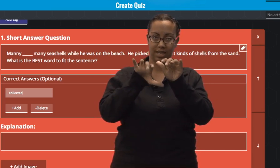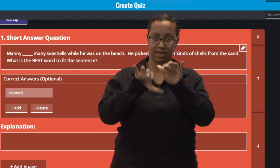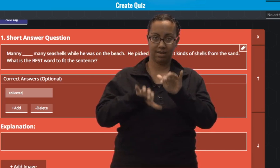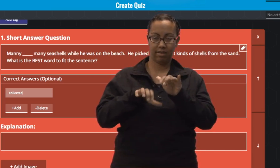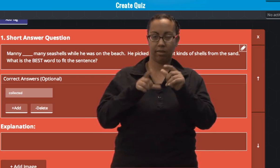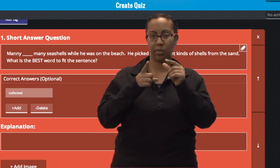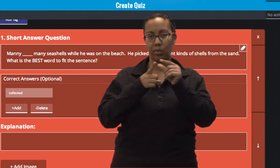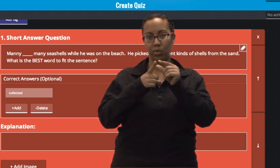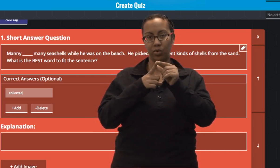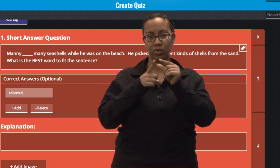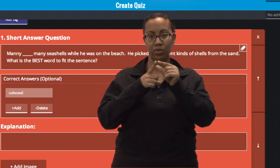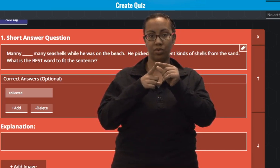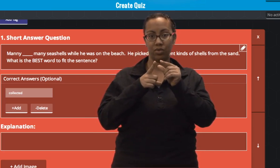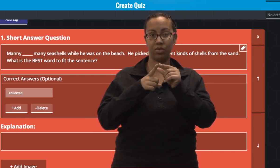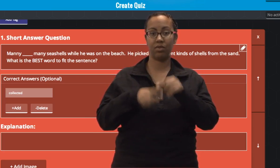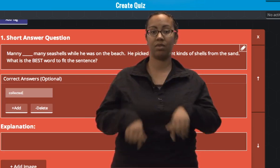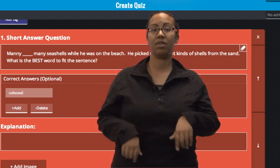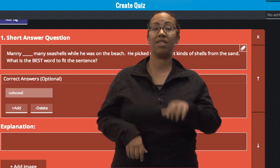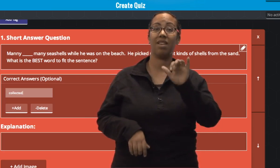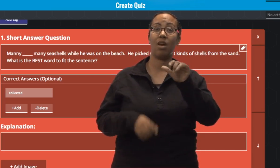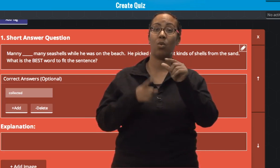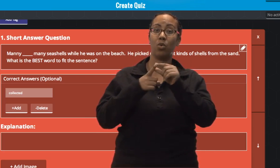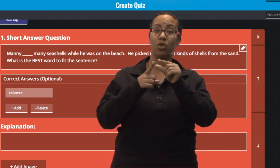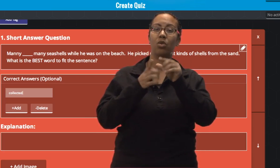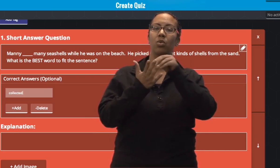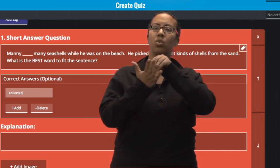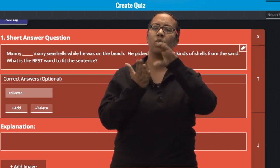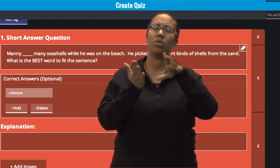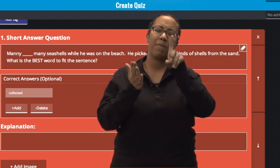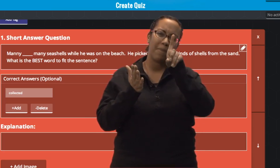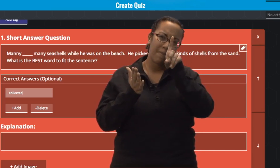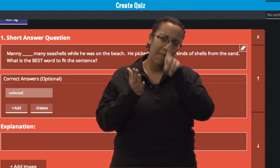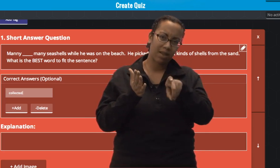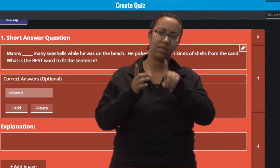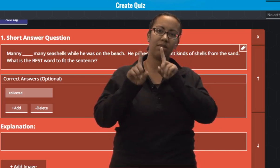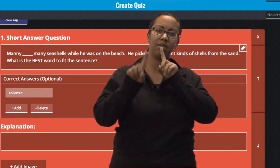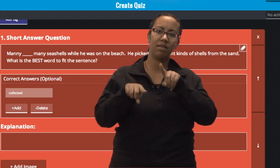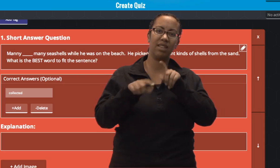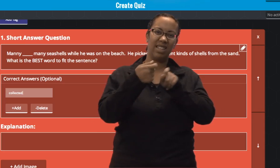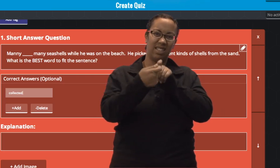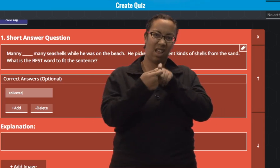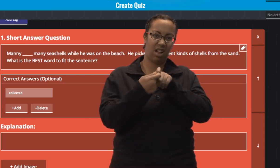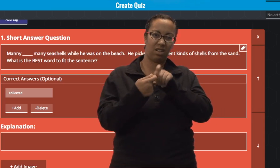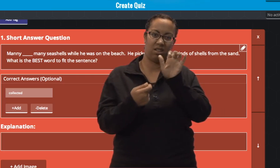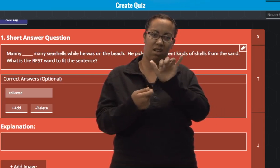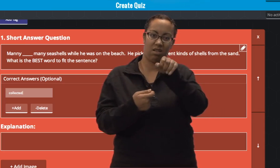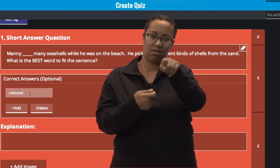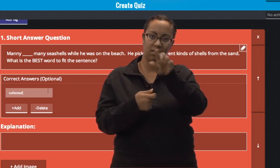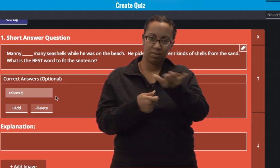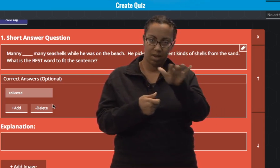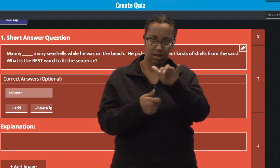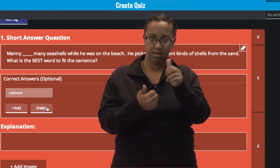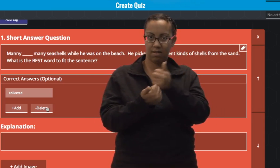So, students will type the word, and they must get it exactly correct.